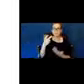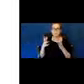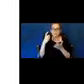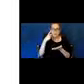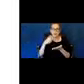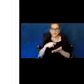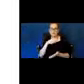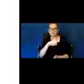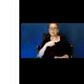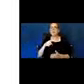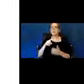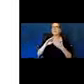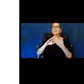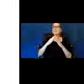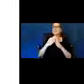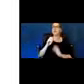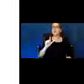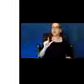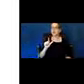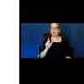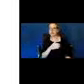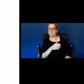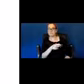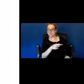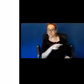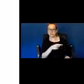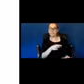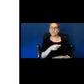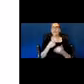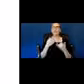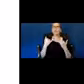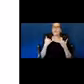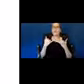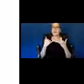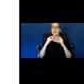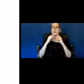Right now this is just completely covered with tents, but it wasn't at this time.